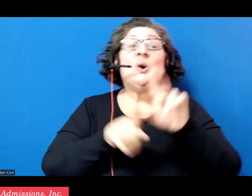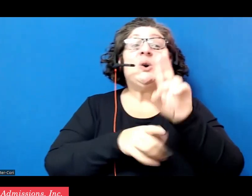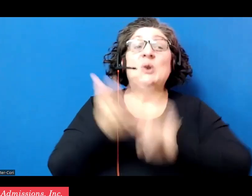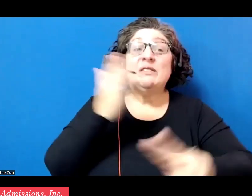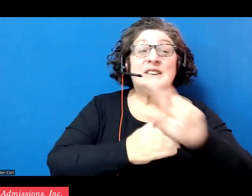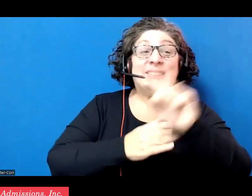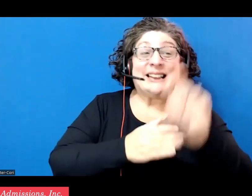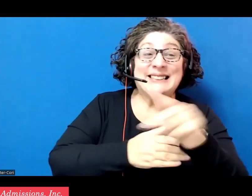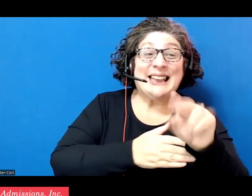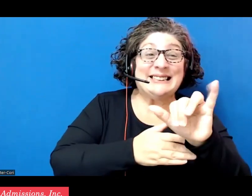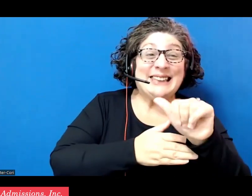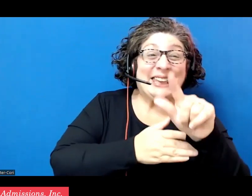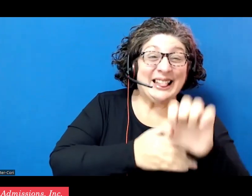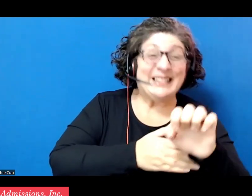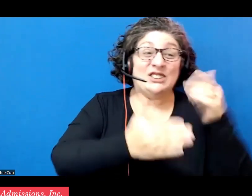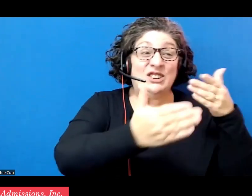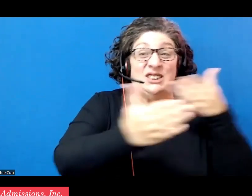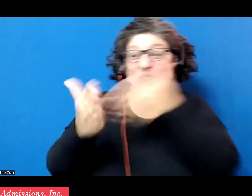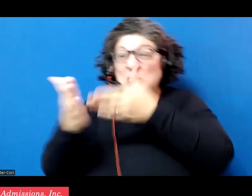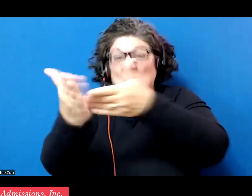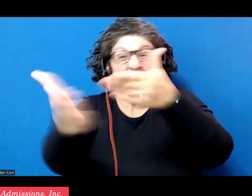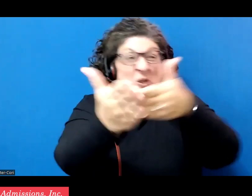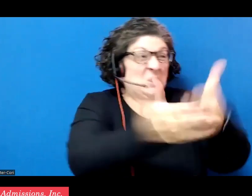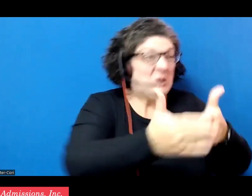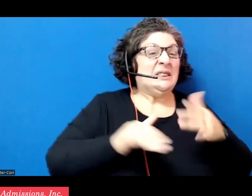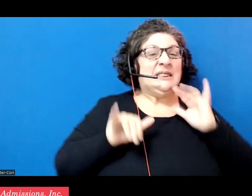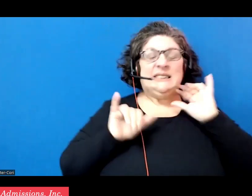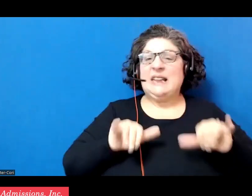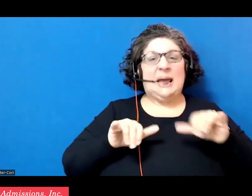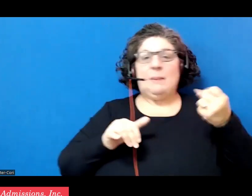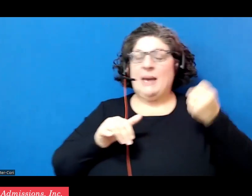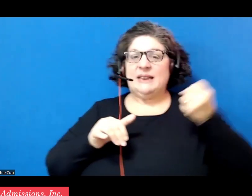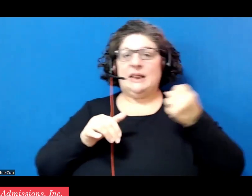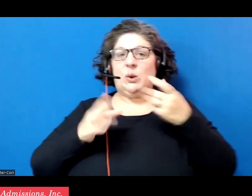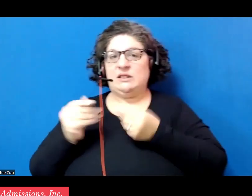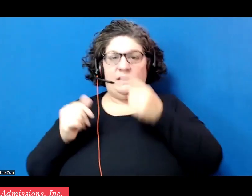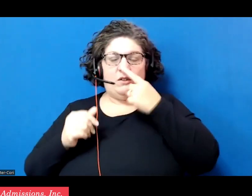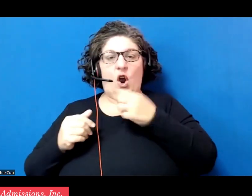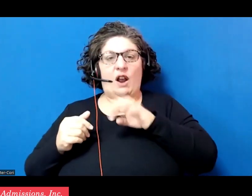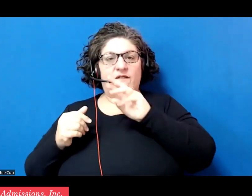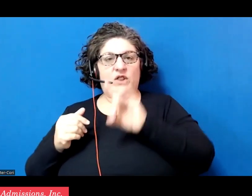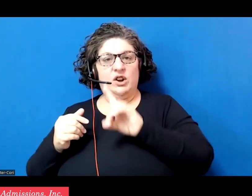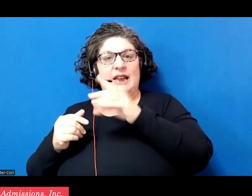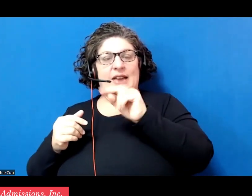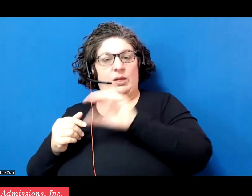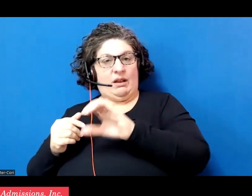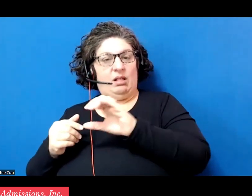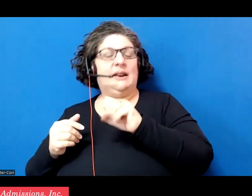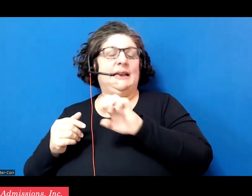But those have been staying pending in the Harvard case and North Carolina.So I'll talk